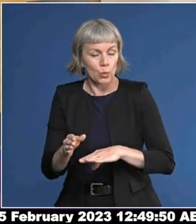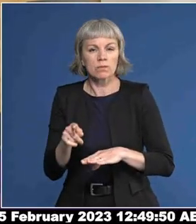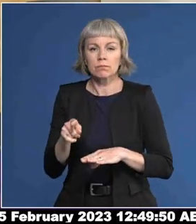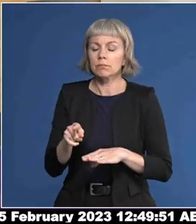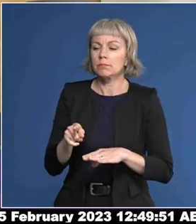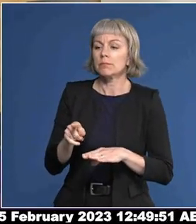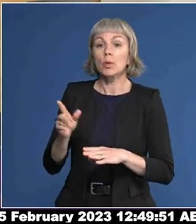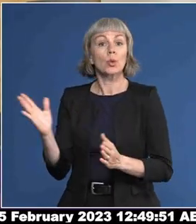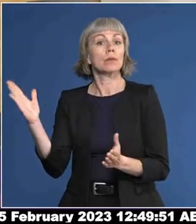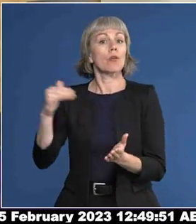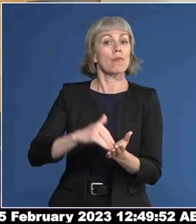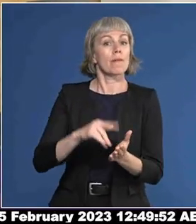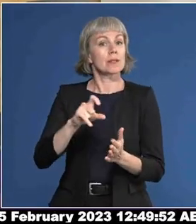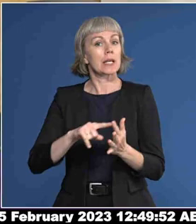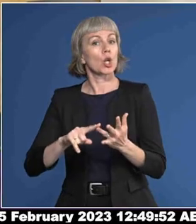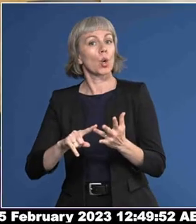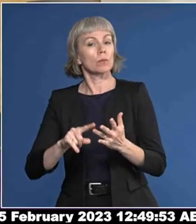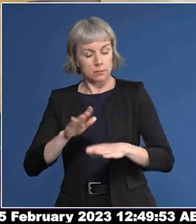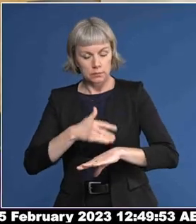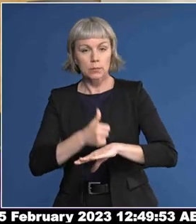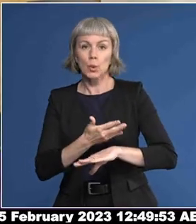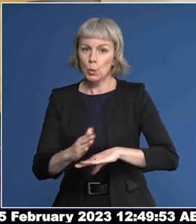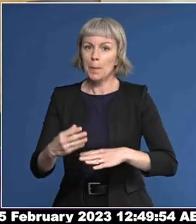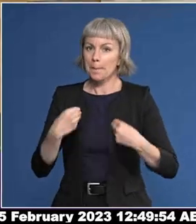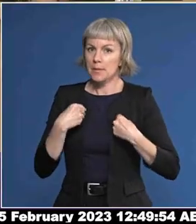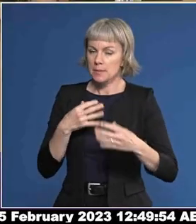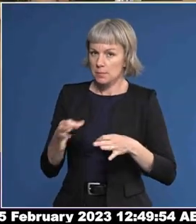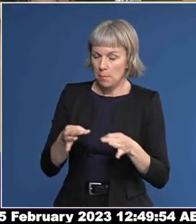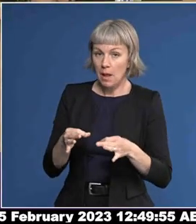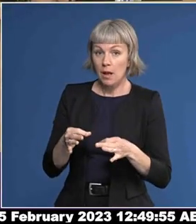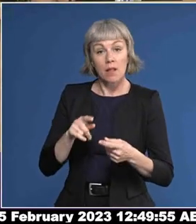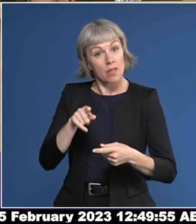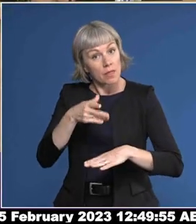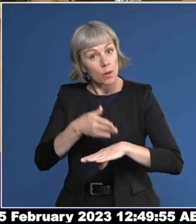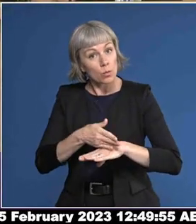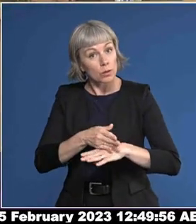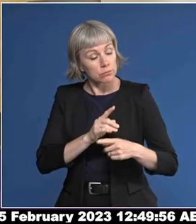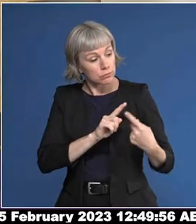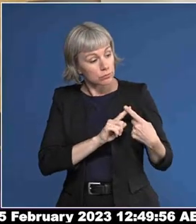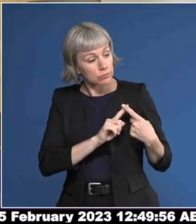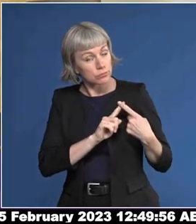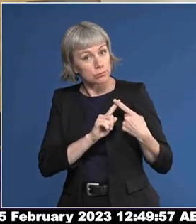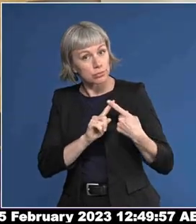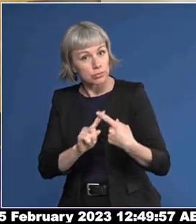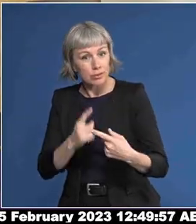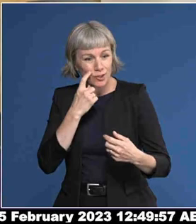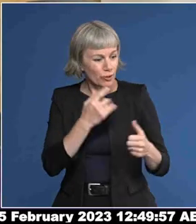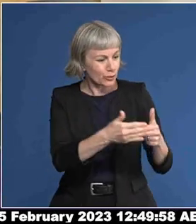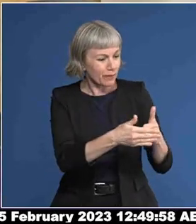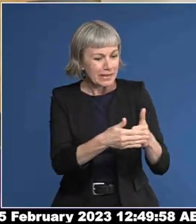CEO, has been ongoing work to address these structural and functional or dysfunctional